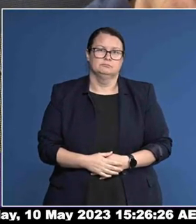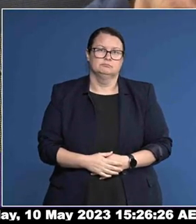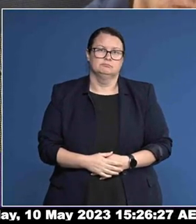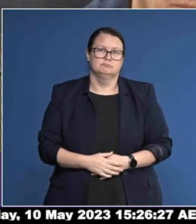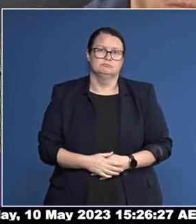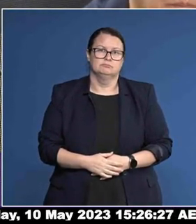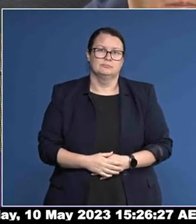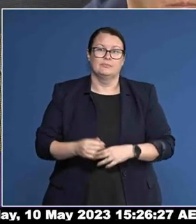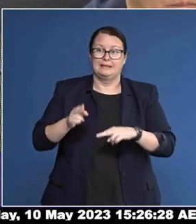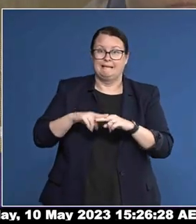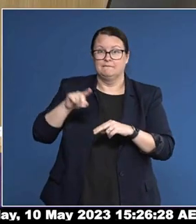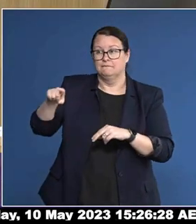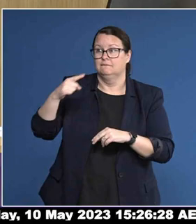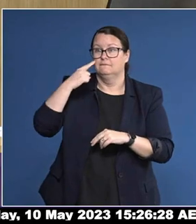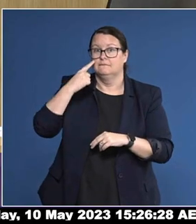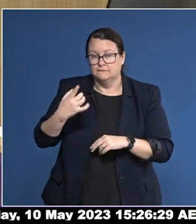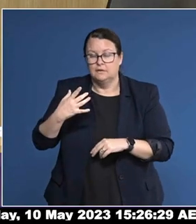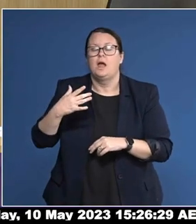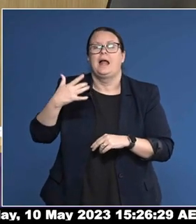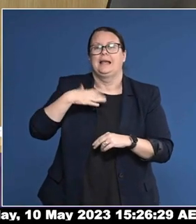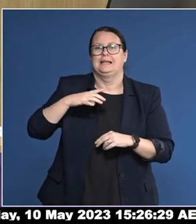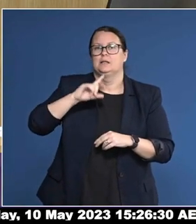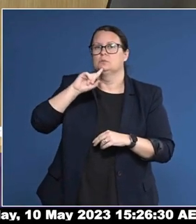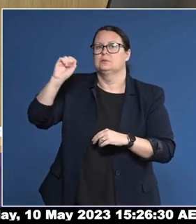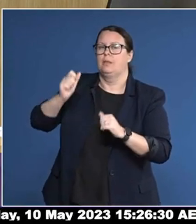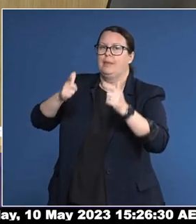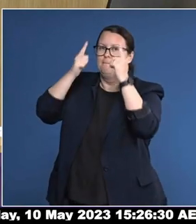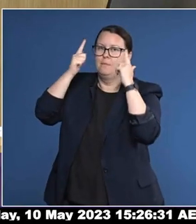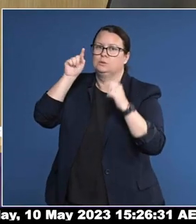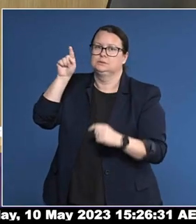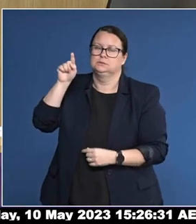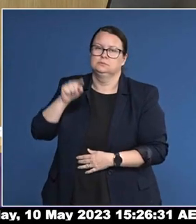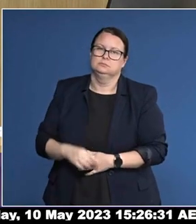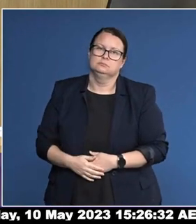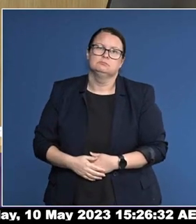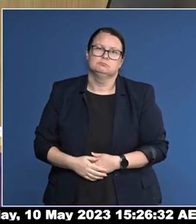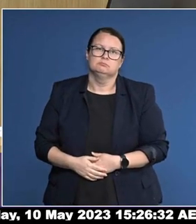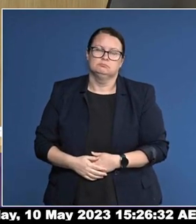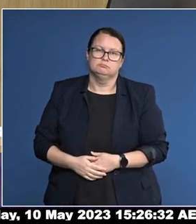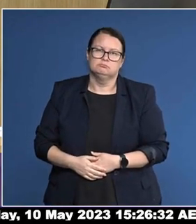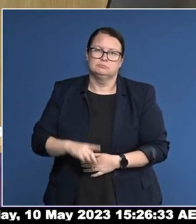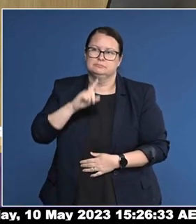escalated and discussed with senior managers within - within the staff member's workplace.